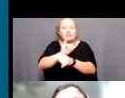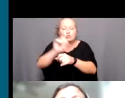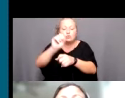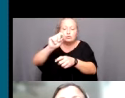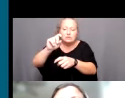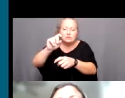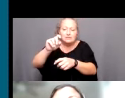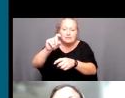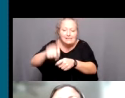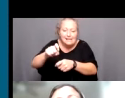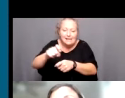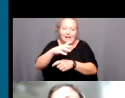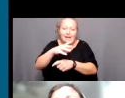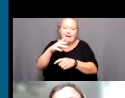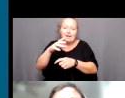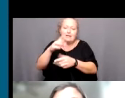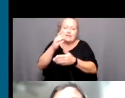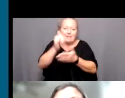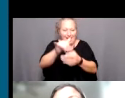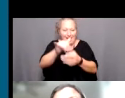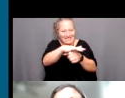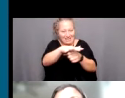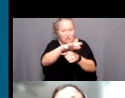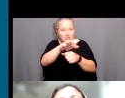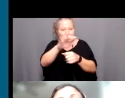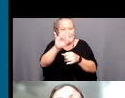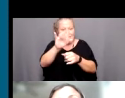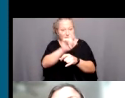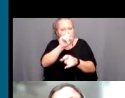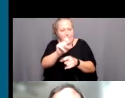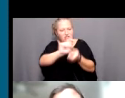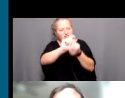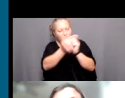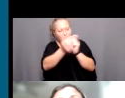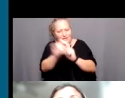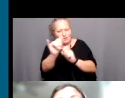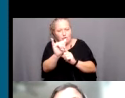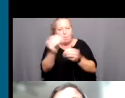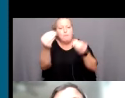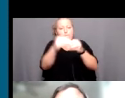that also need to evolve and change to become more inclusive and equitable.